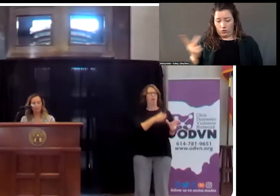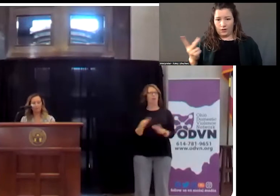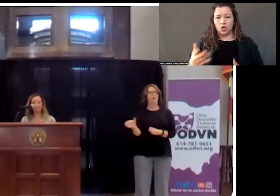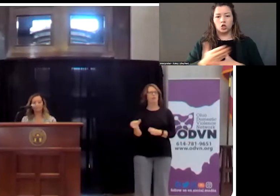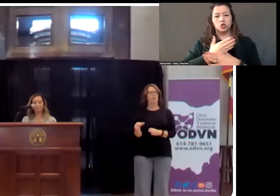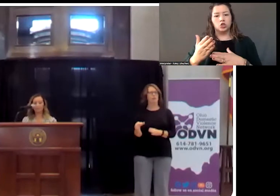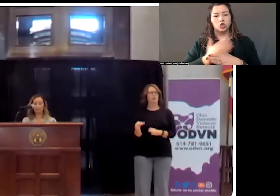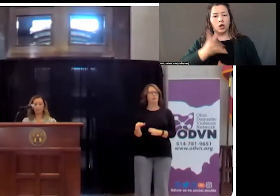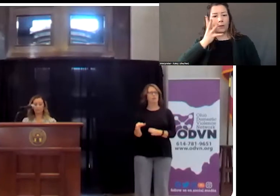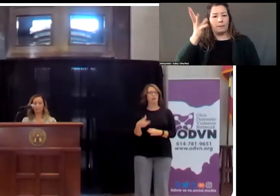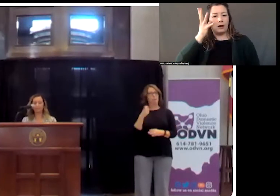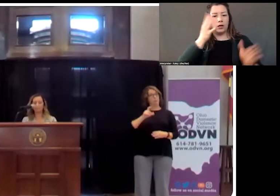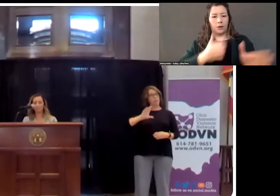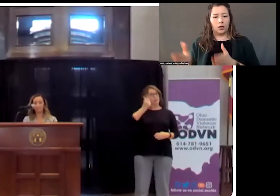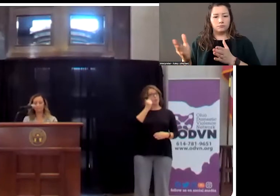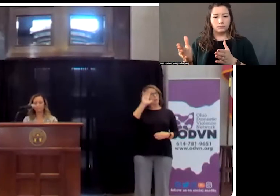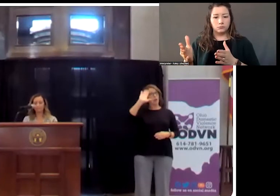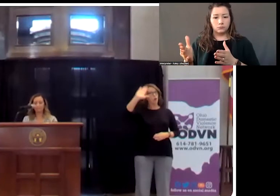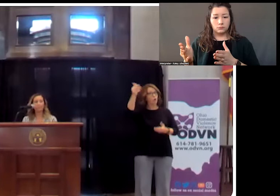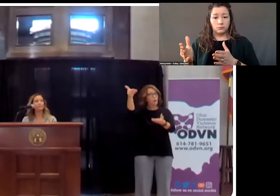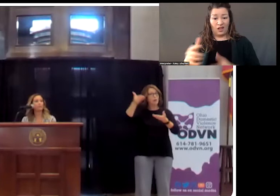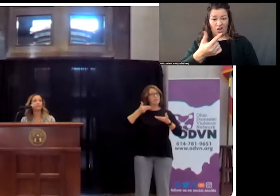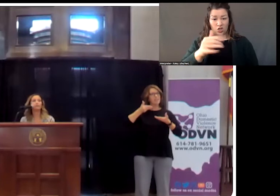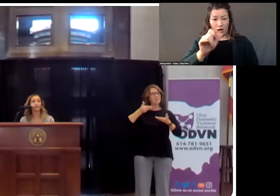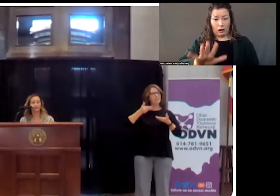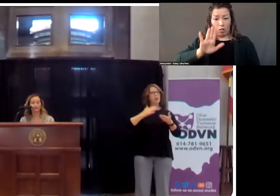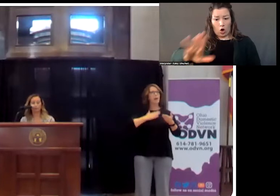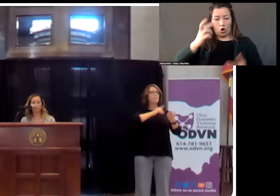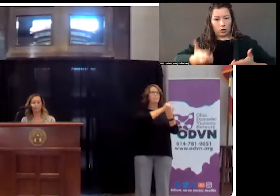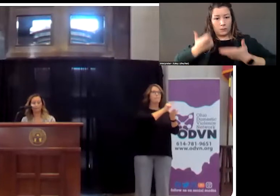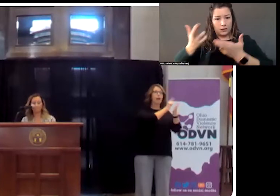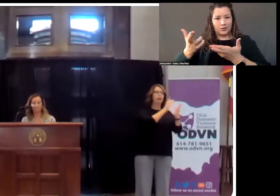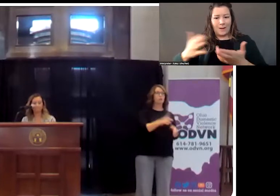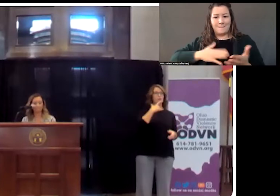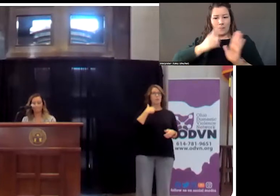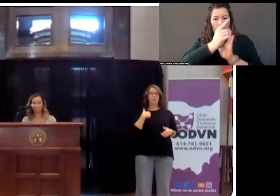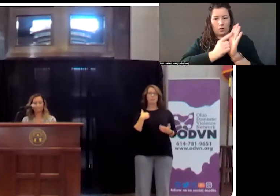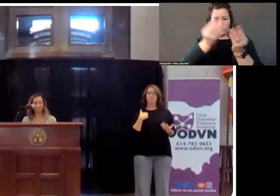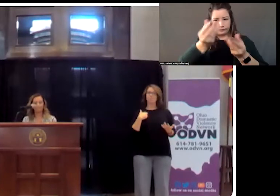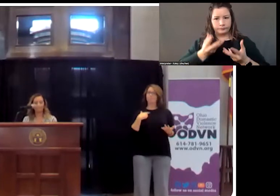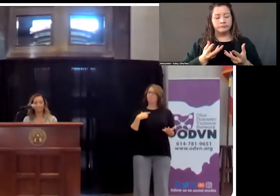because of the GAL’s recommendation. My attorney had then told me,